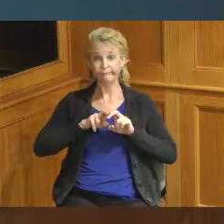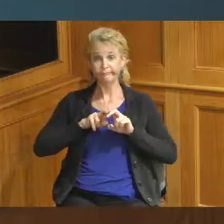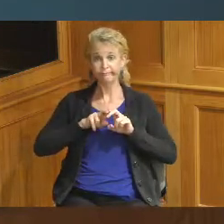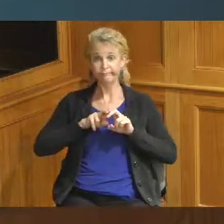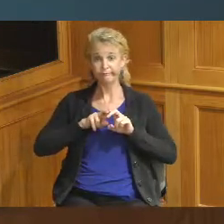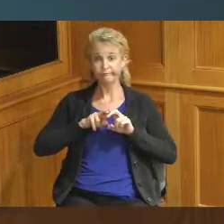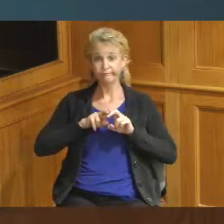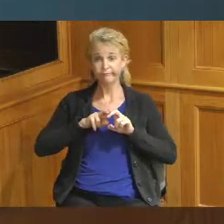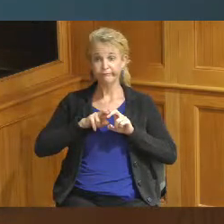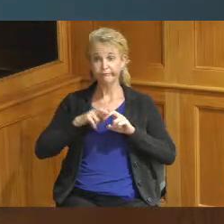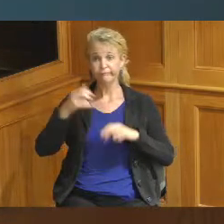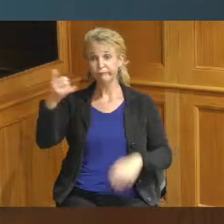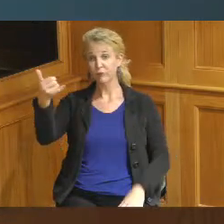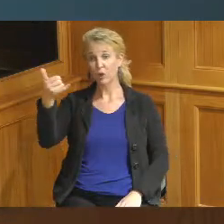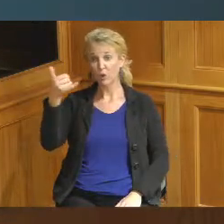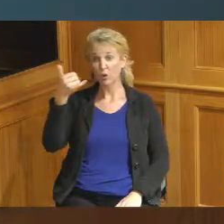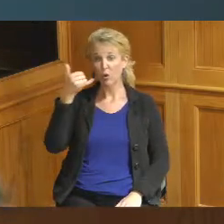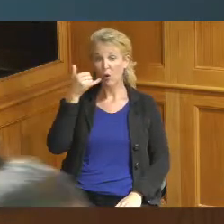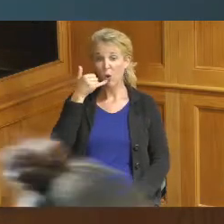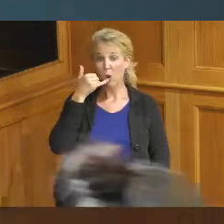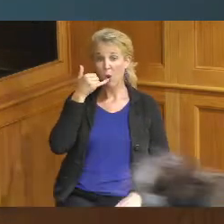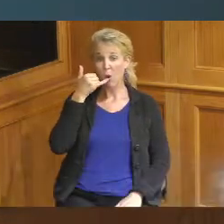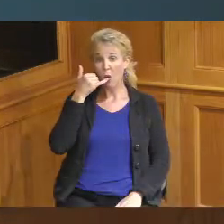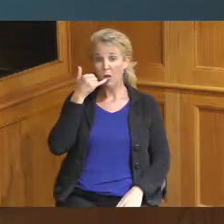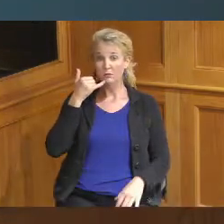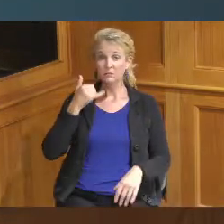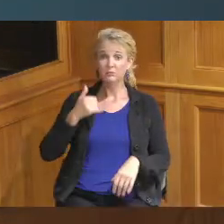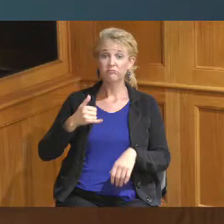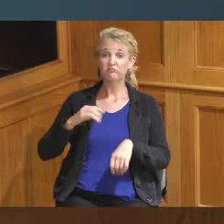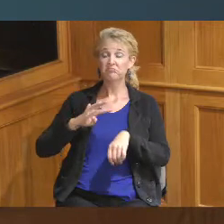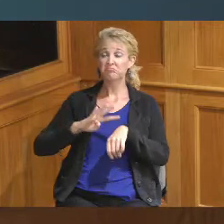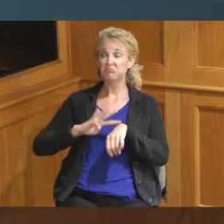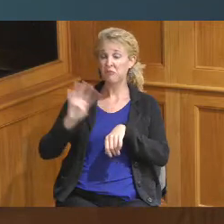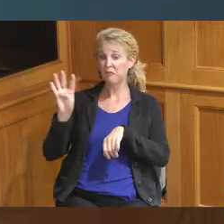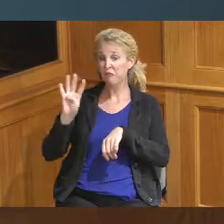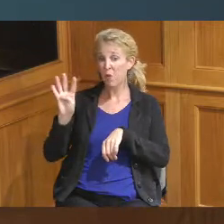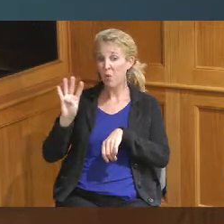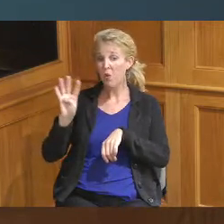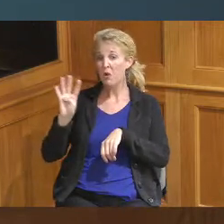to get out of here at 4:00 and your paperwork gonna sit till I get to you I don't want to go